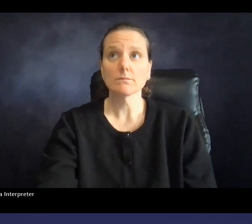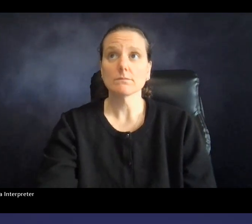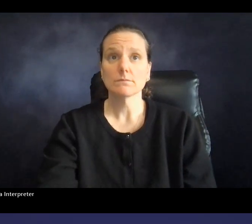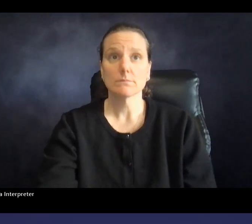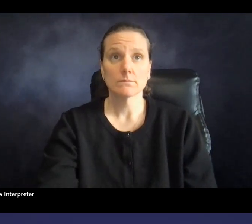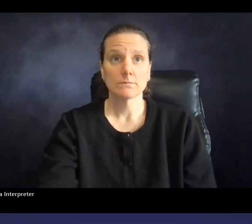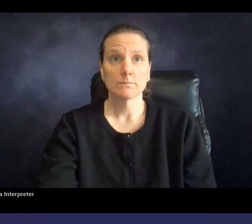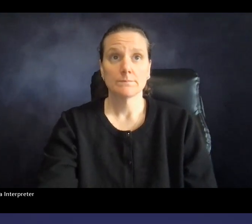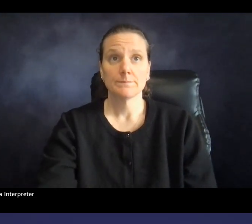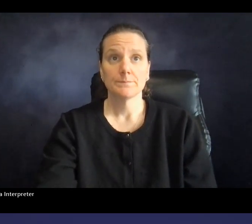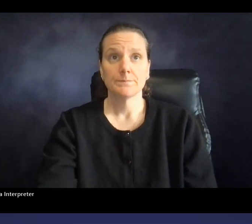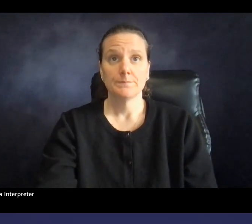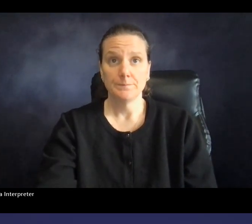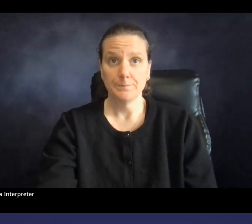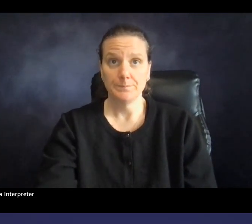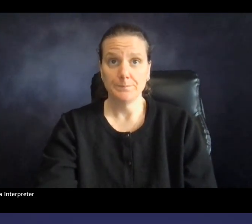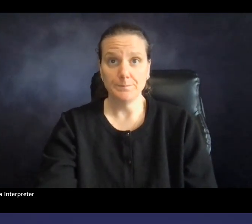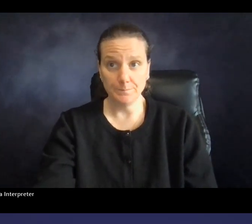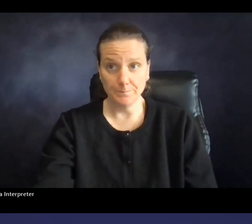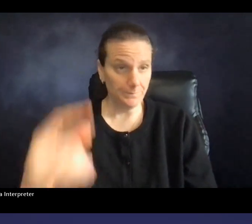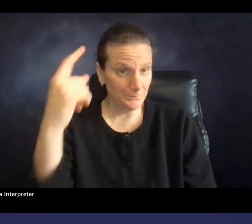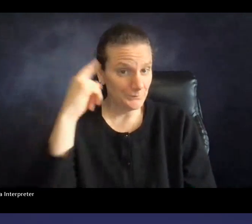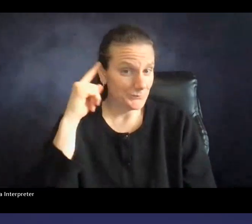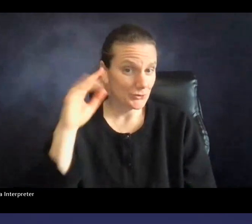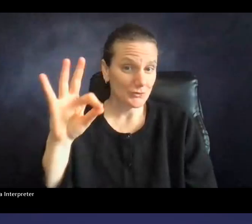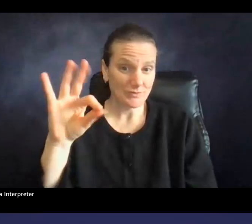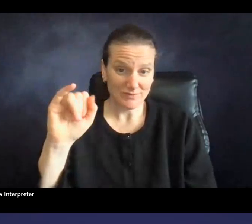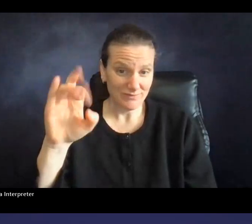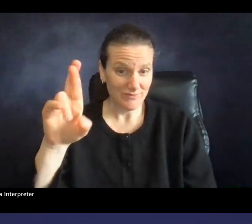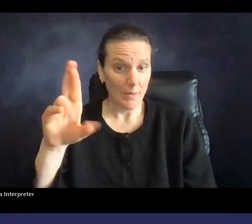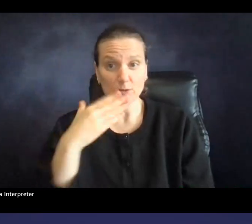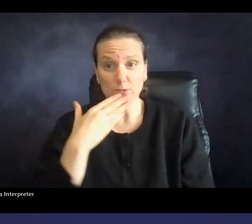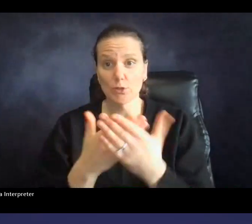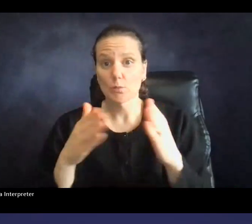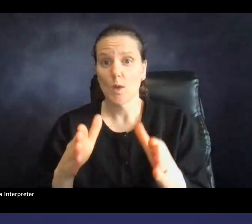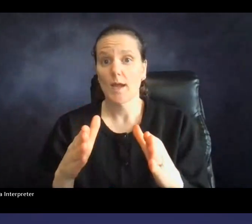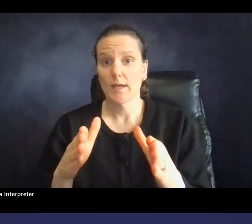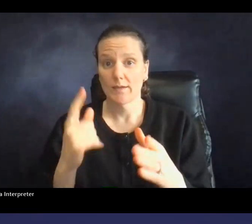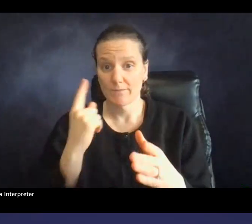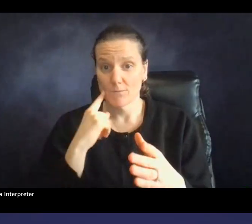Heard, I've heard that fiber's a good way to status satiate yourself